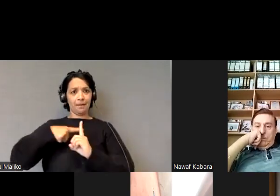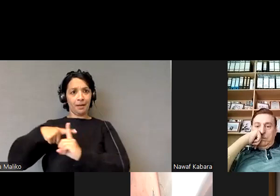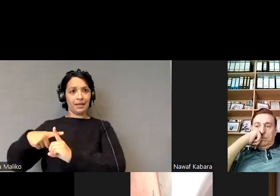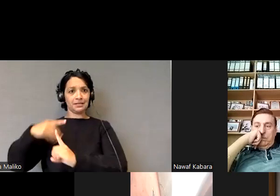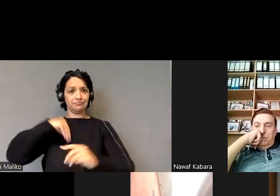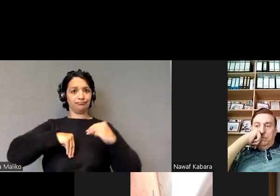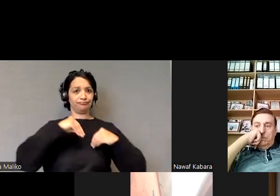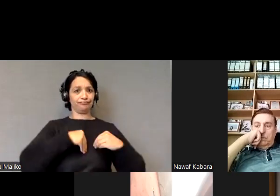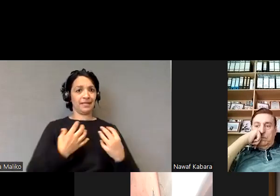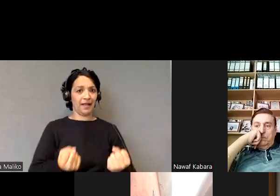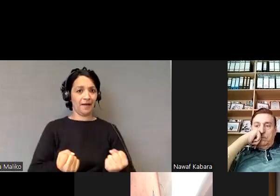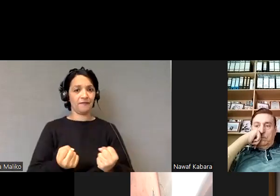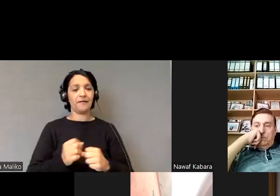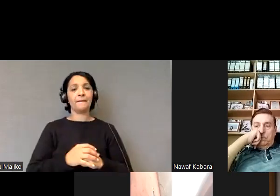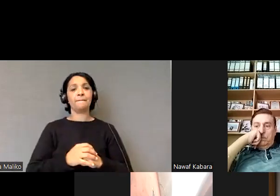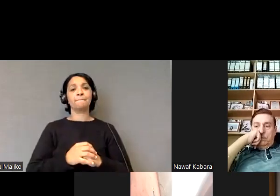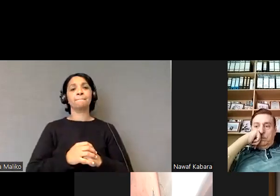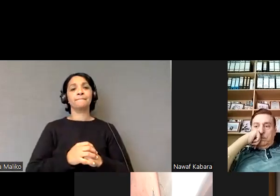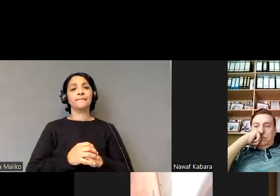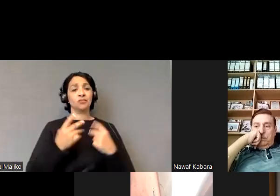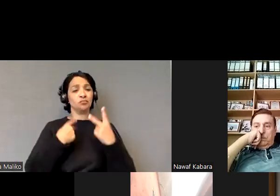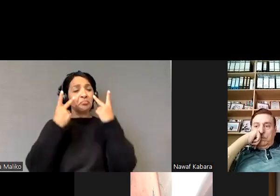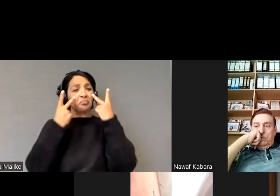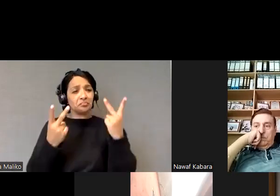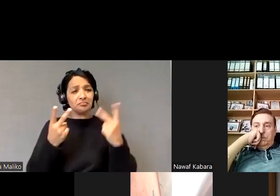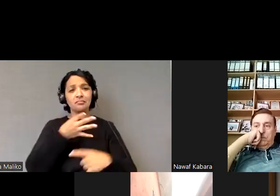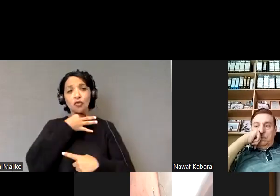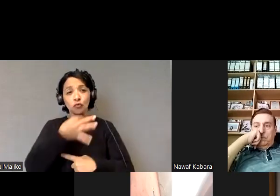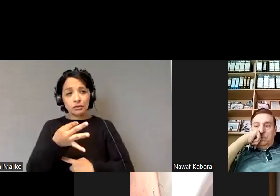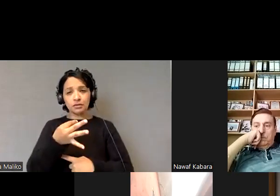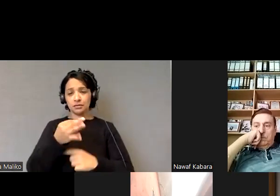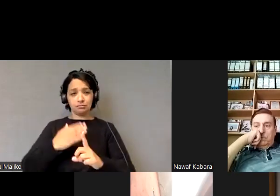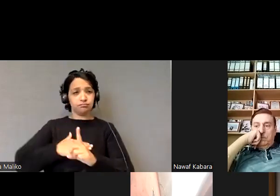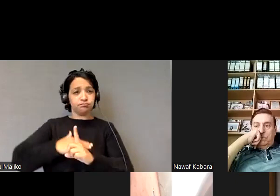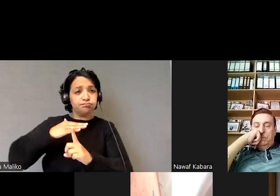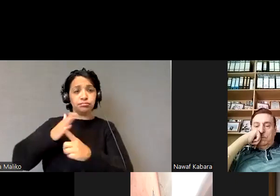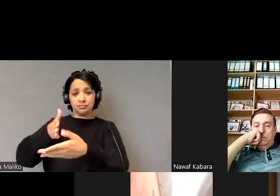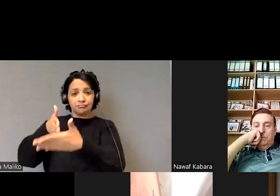Accessing and receiving the basic services are necessary for survival such as food, water